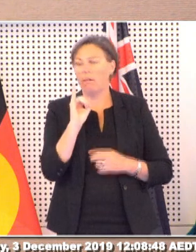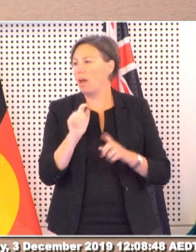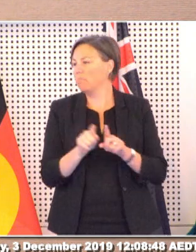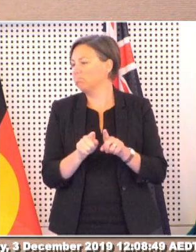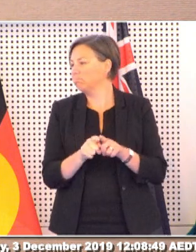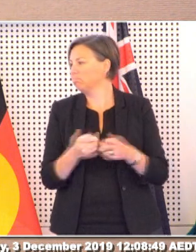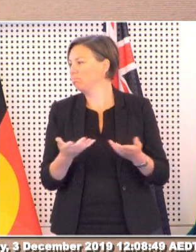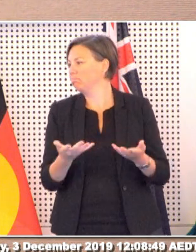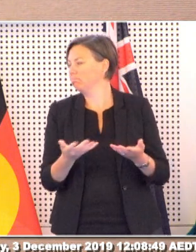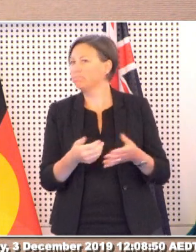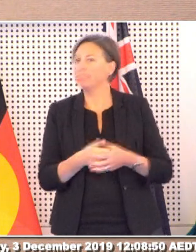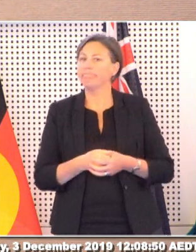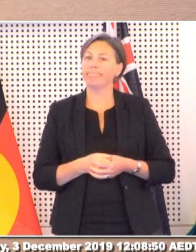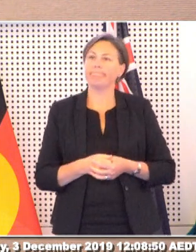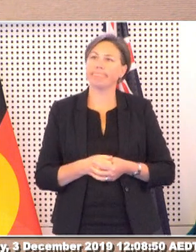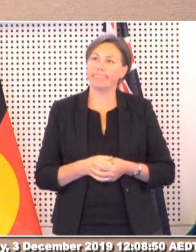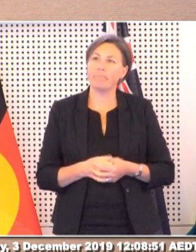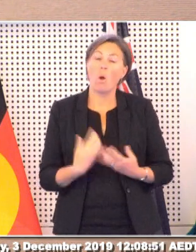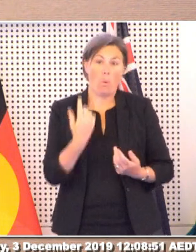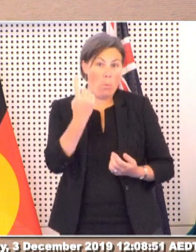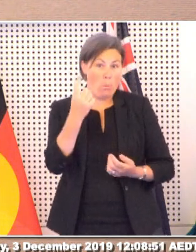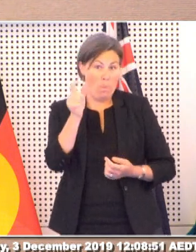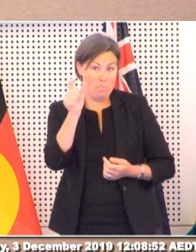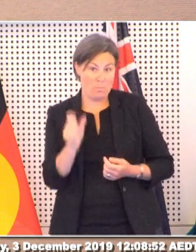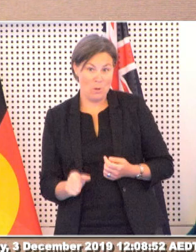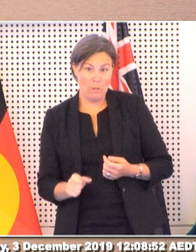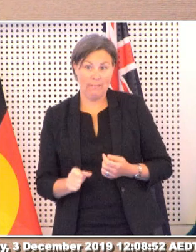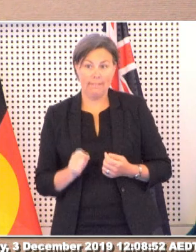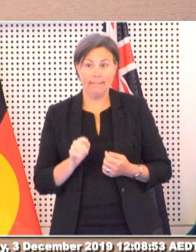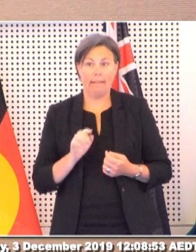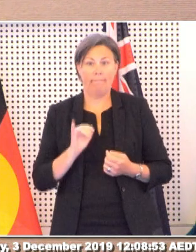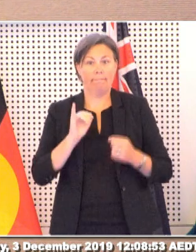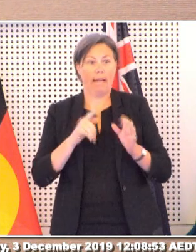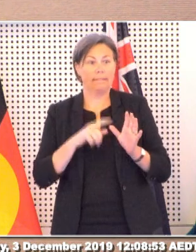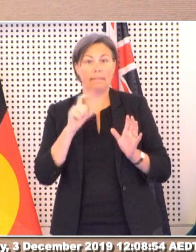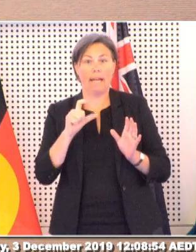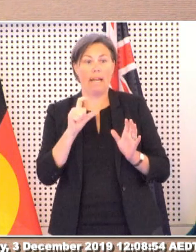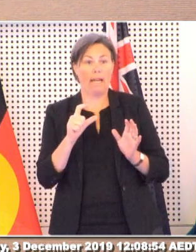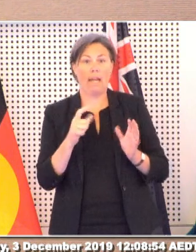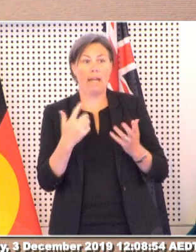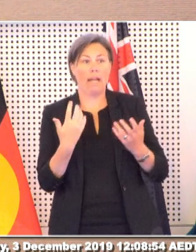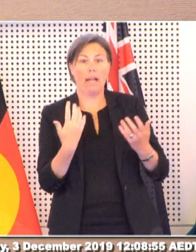a time when one person had been accidentally left behind at a – this was a